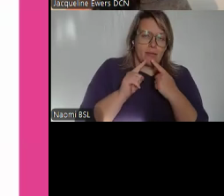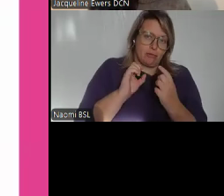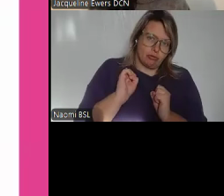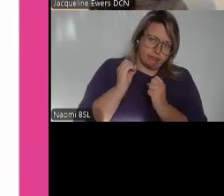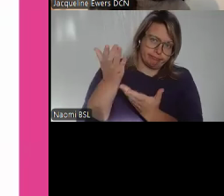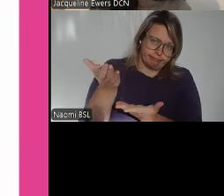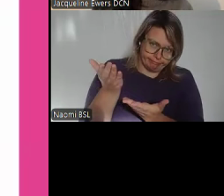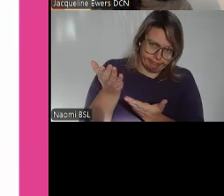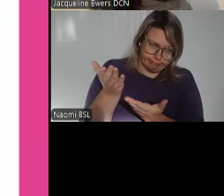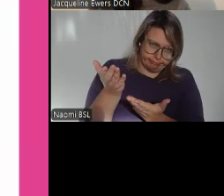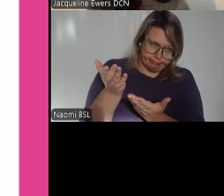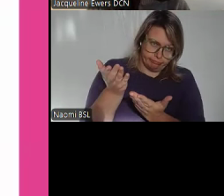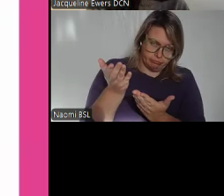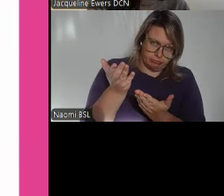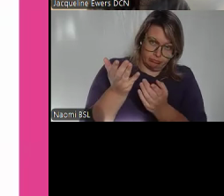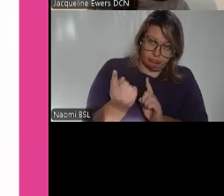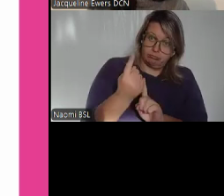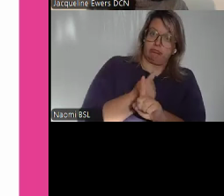Subsequently, I received this email.